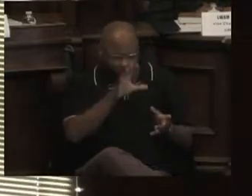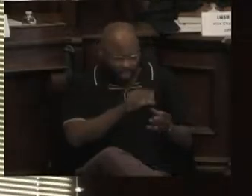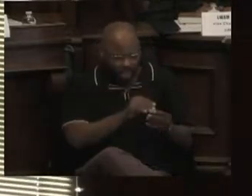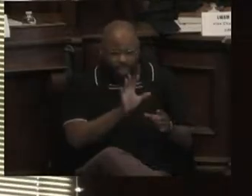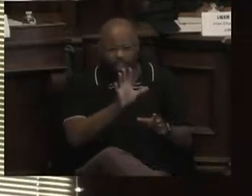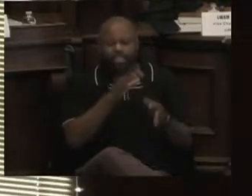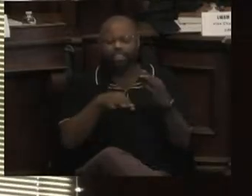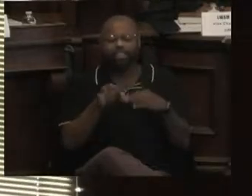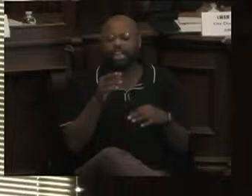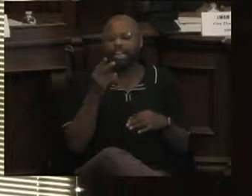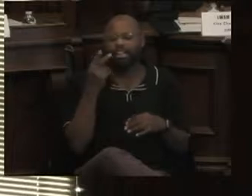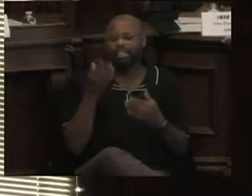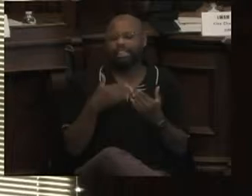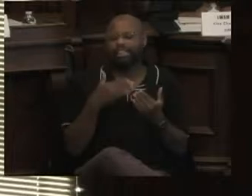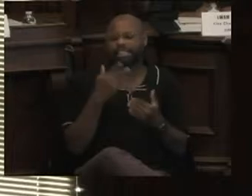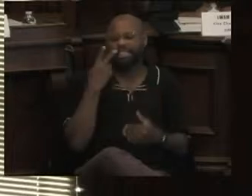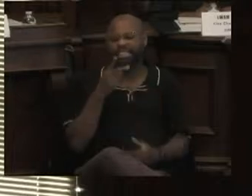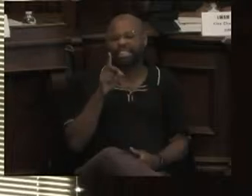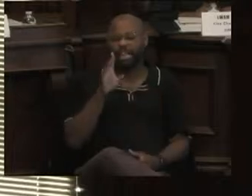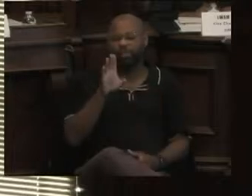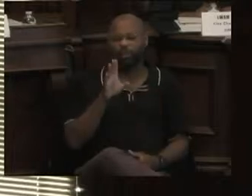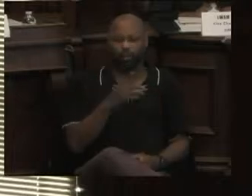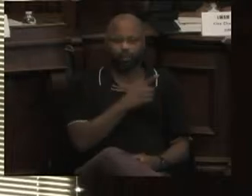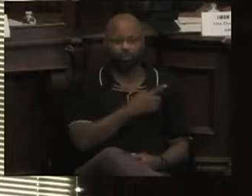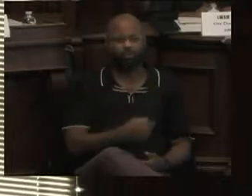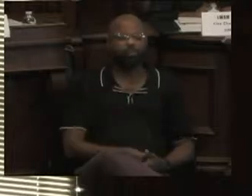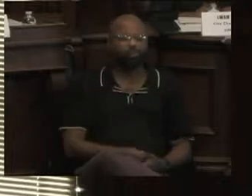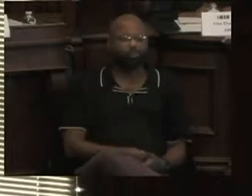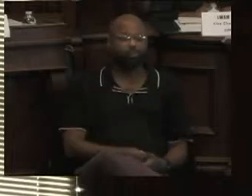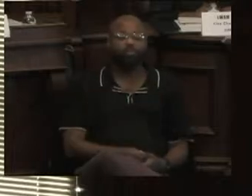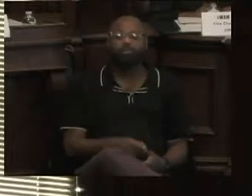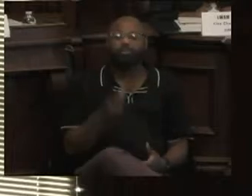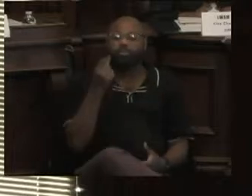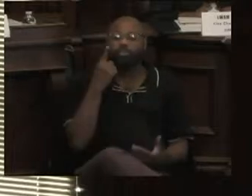Instead of wading through the whole monthly report, they can